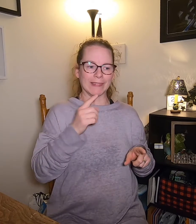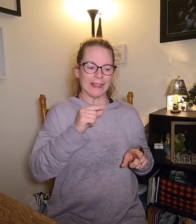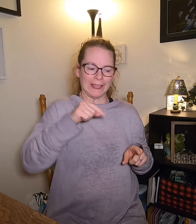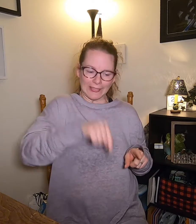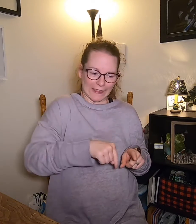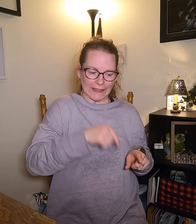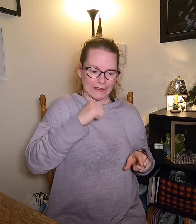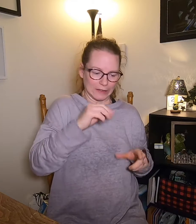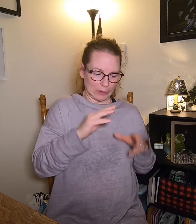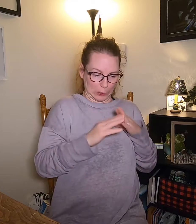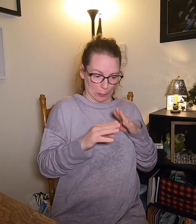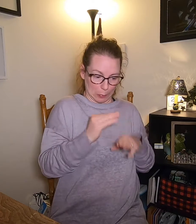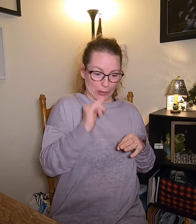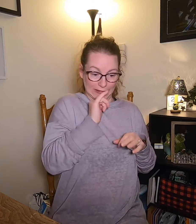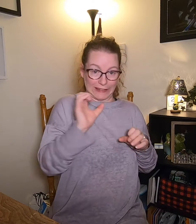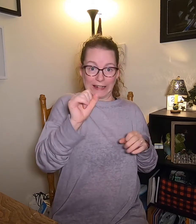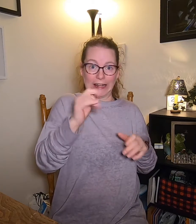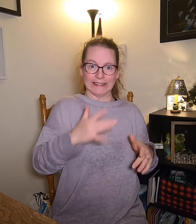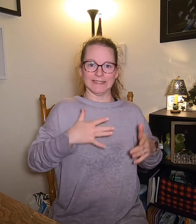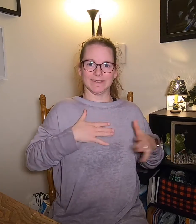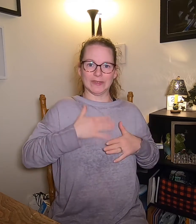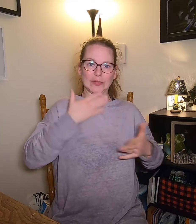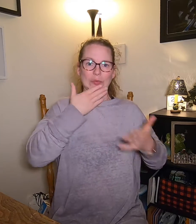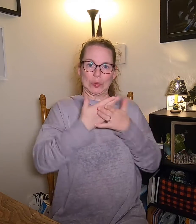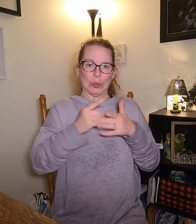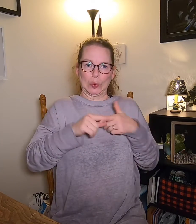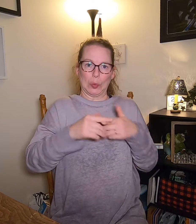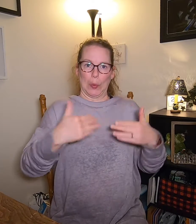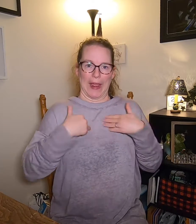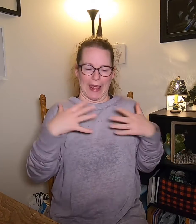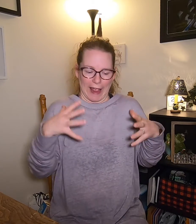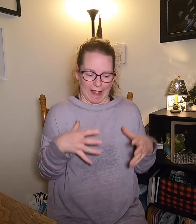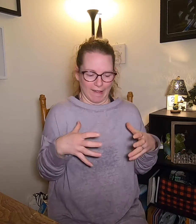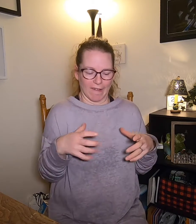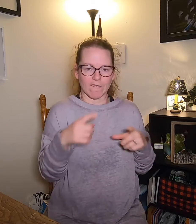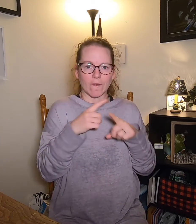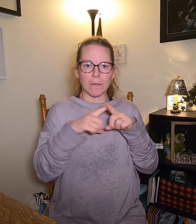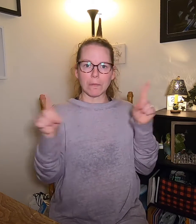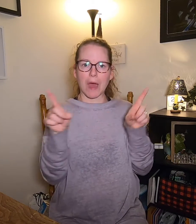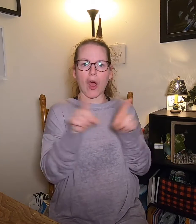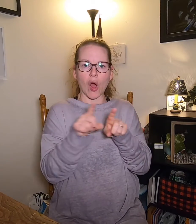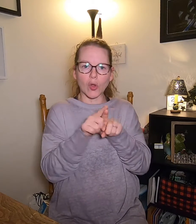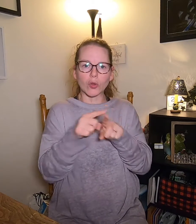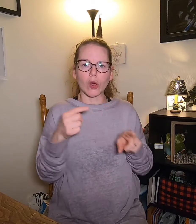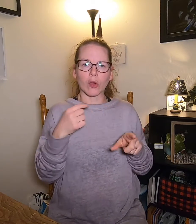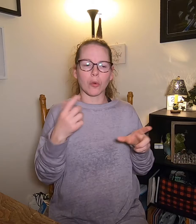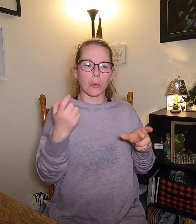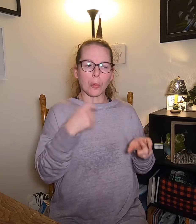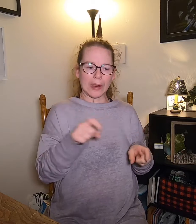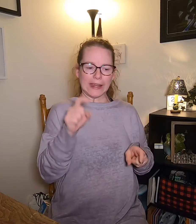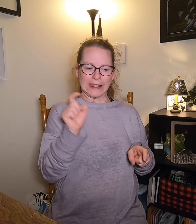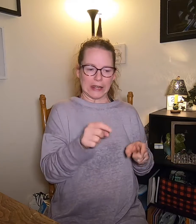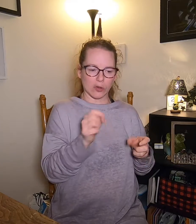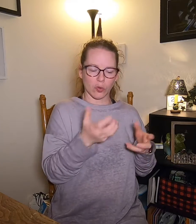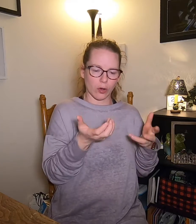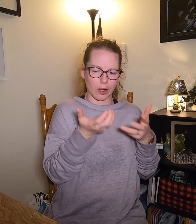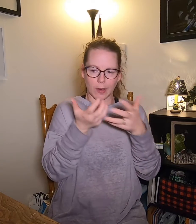yes, it feels good to have our community to have but also we need to